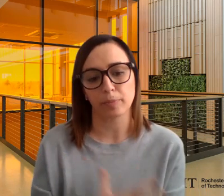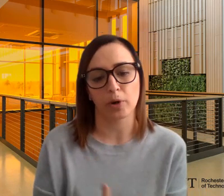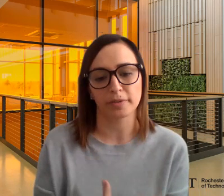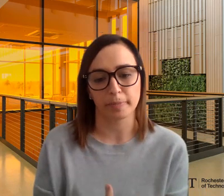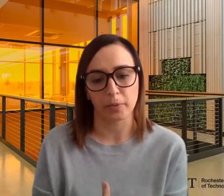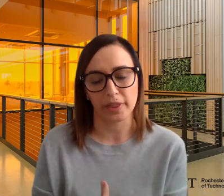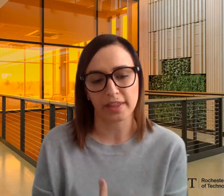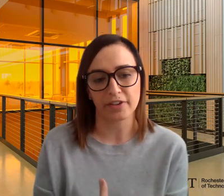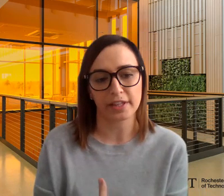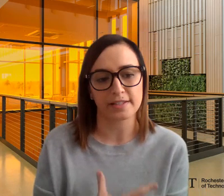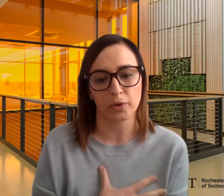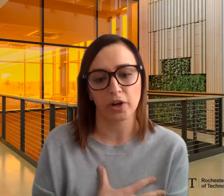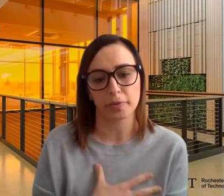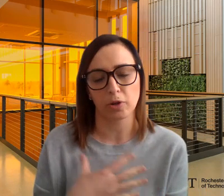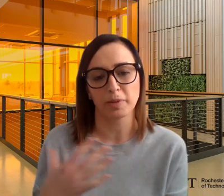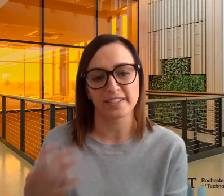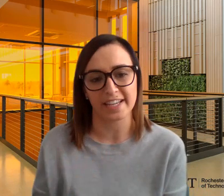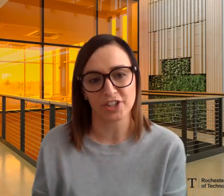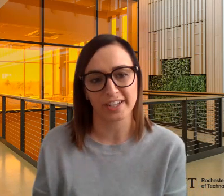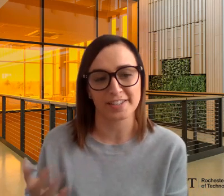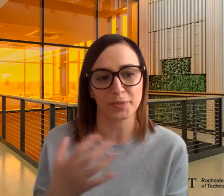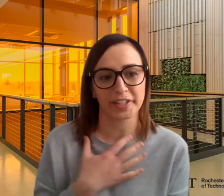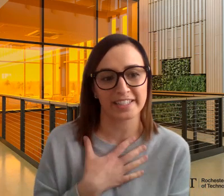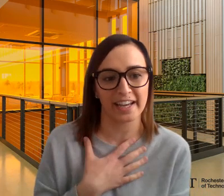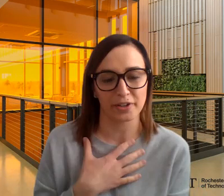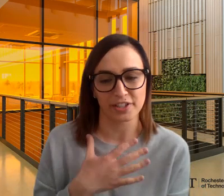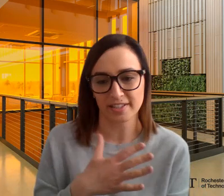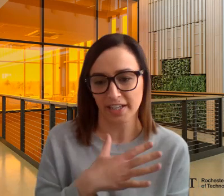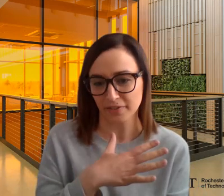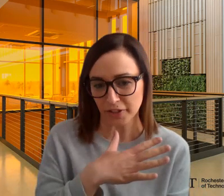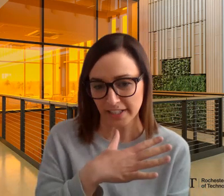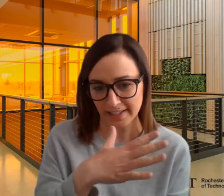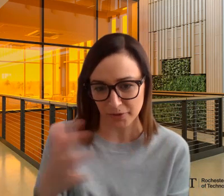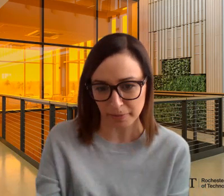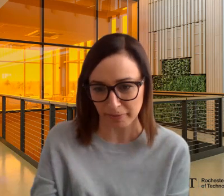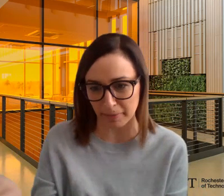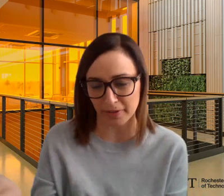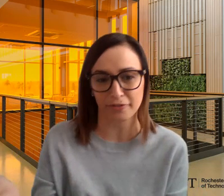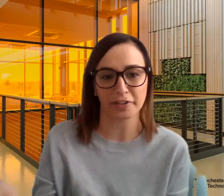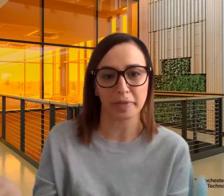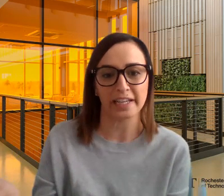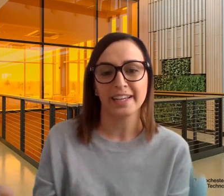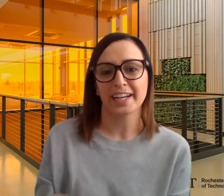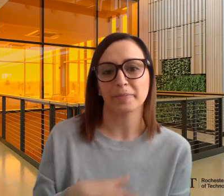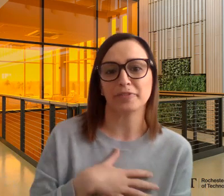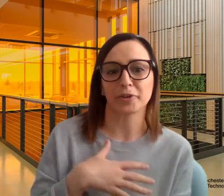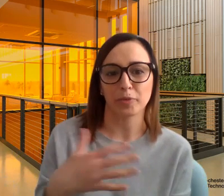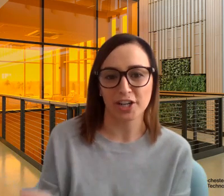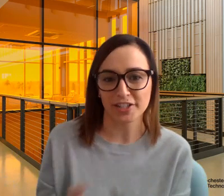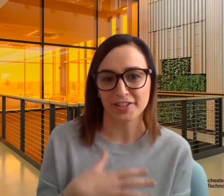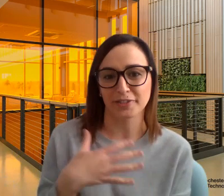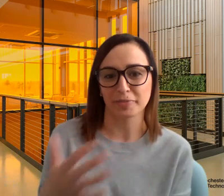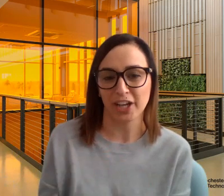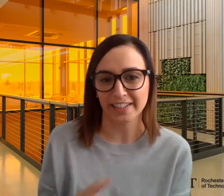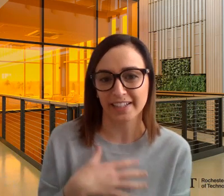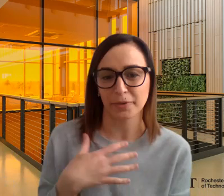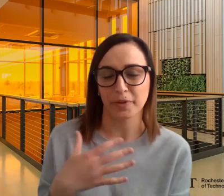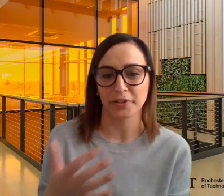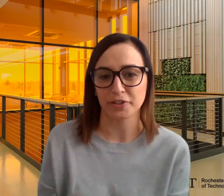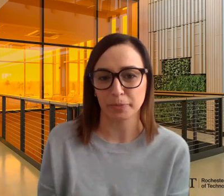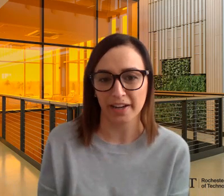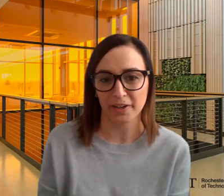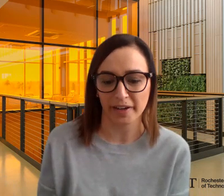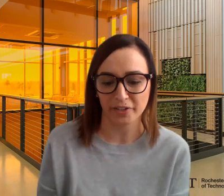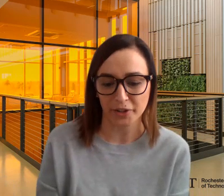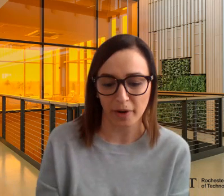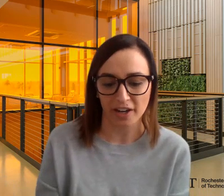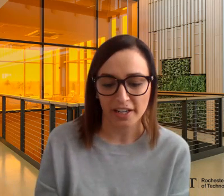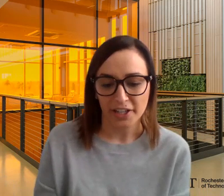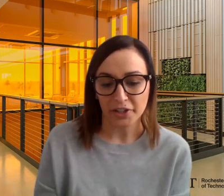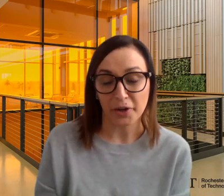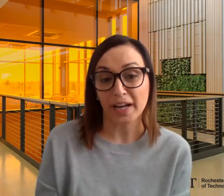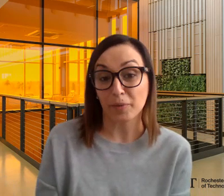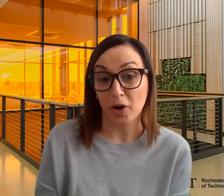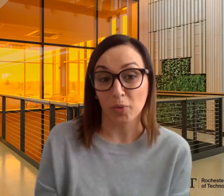But with everything That's going on with globalization and us working together, and just kind of looking at this group of people in front of me, coming from Rochester, from China, whether you're in Dubai or Wherever you are you know Now, we're all working